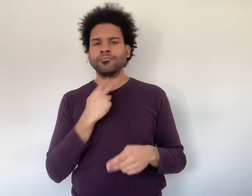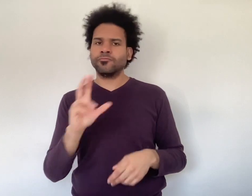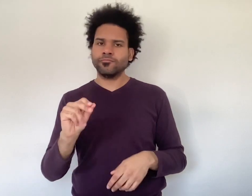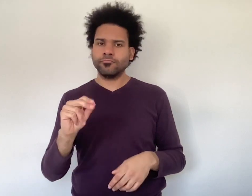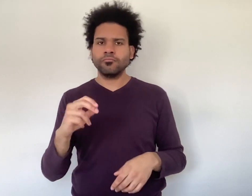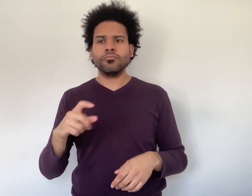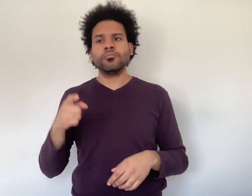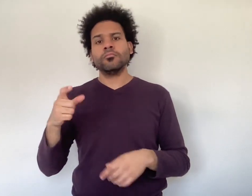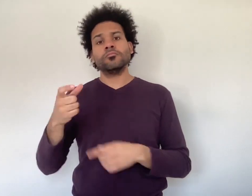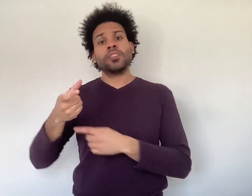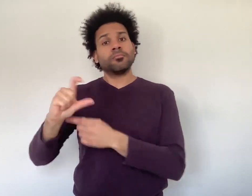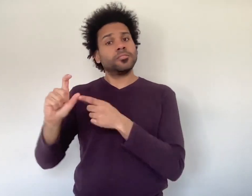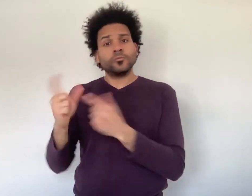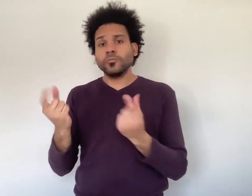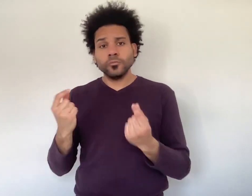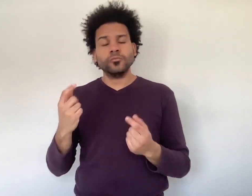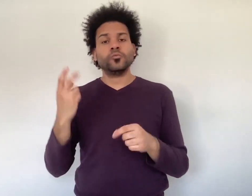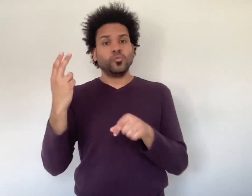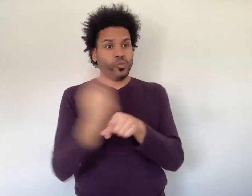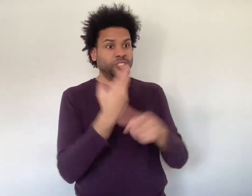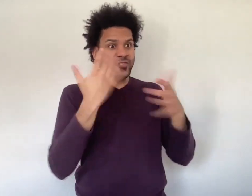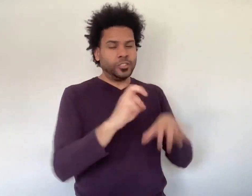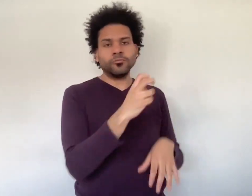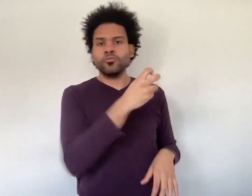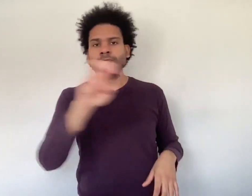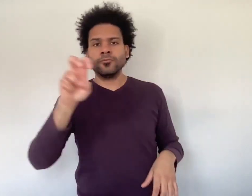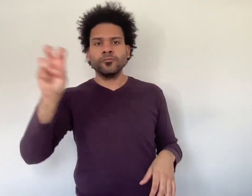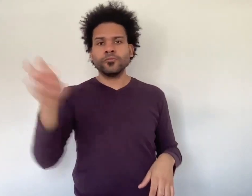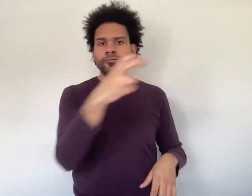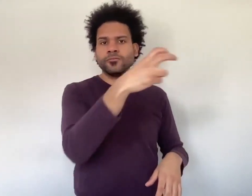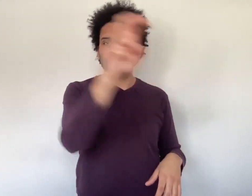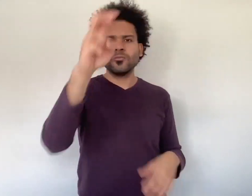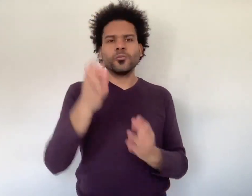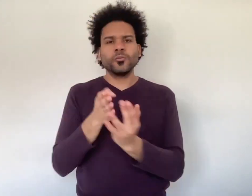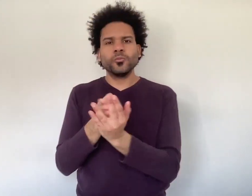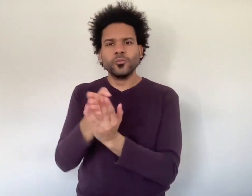Nope! Once the elements are used they then go through a chemical process